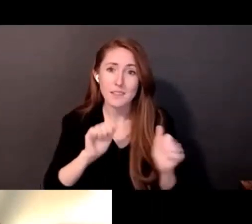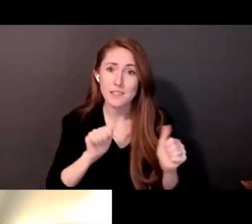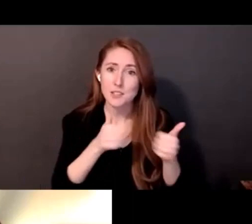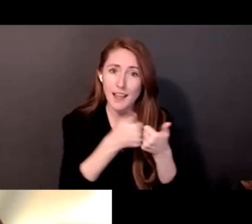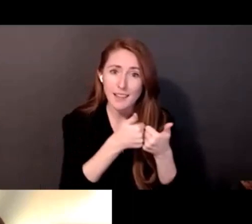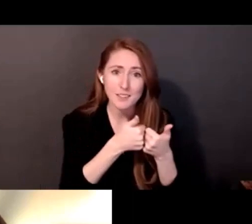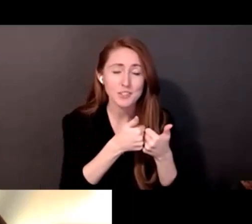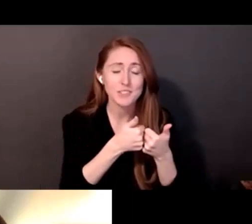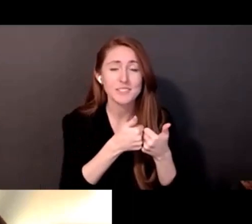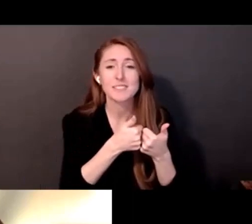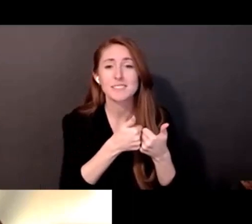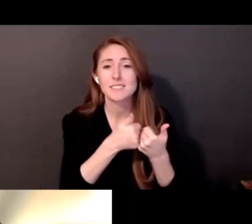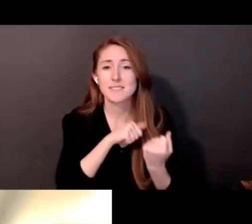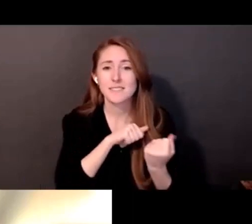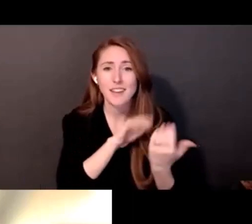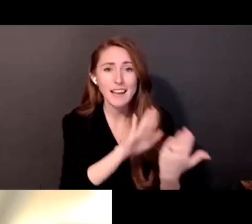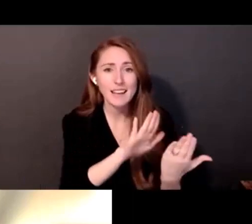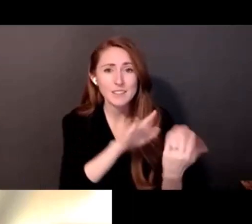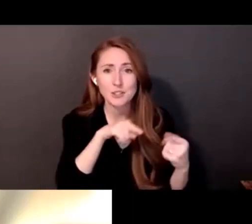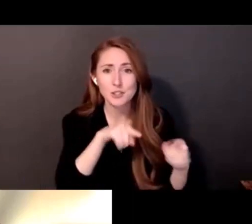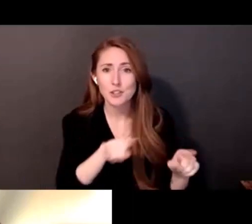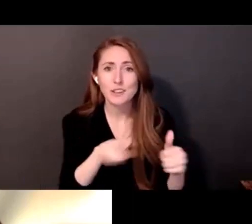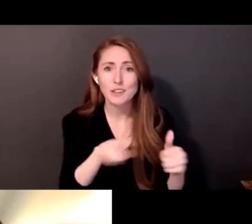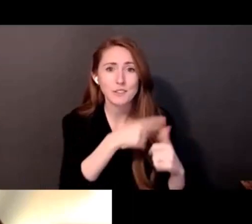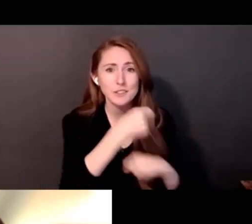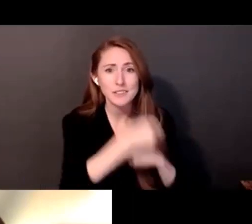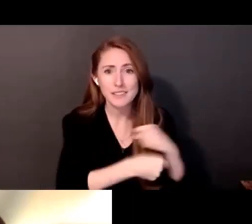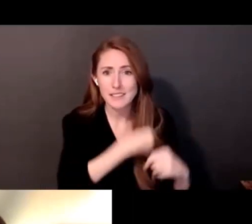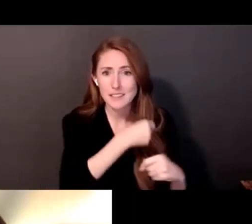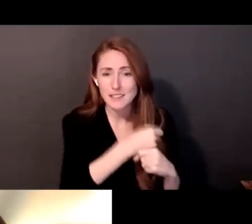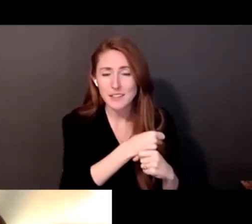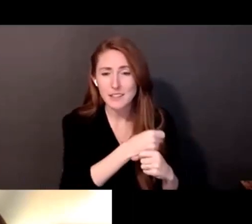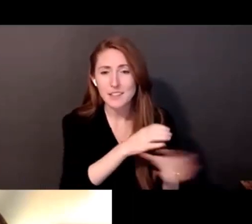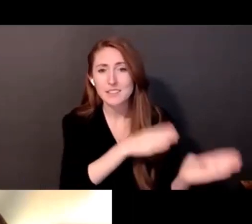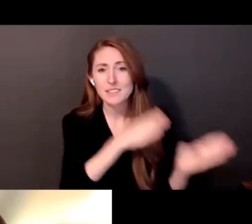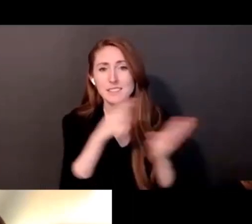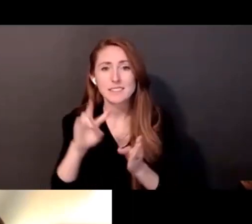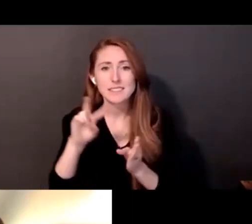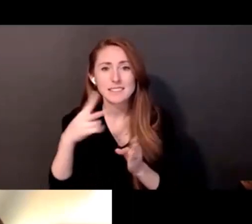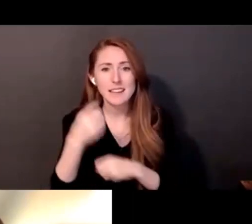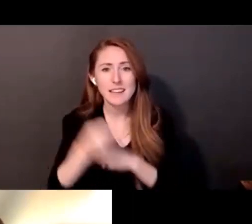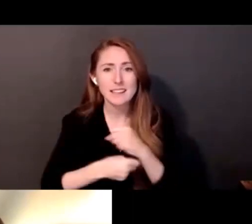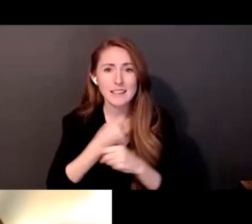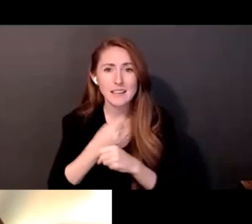during the first year and then during the second year of the pandemic.